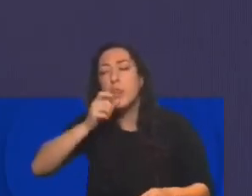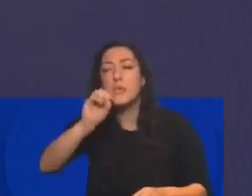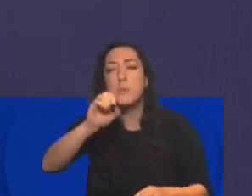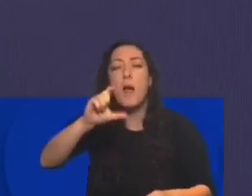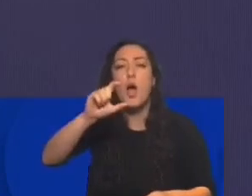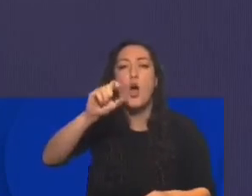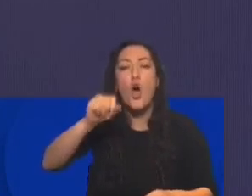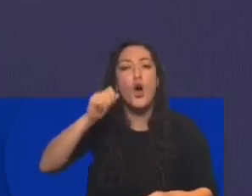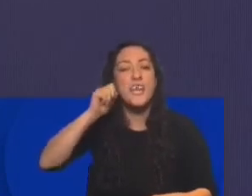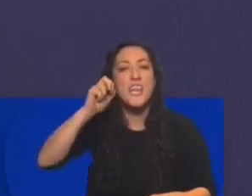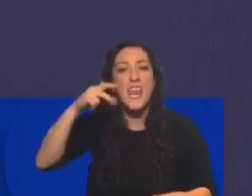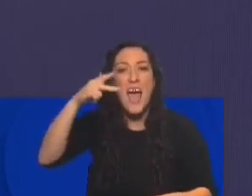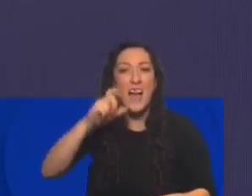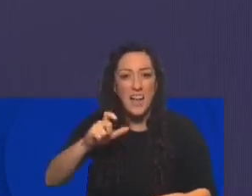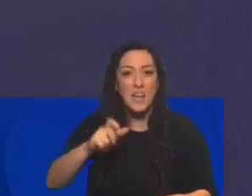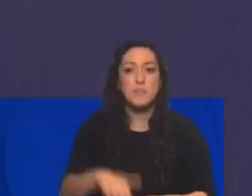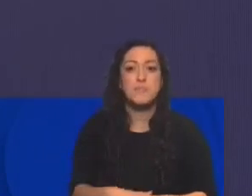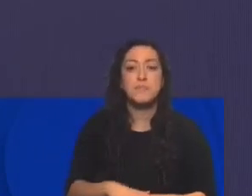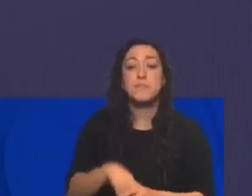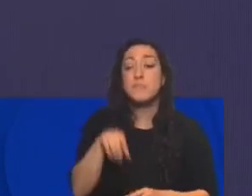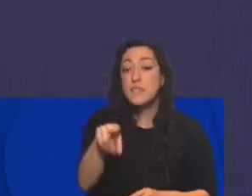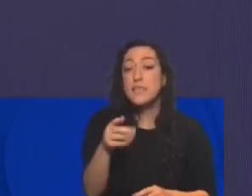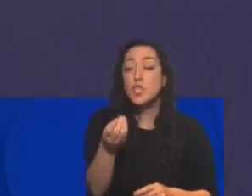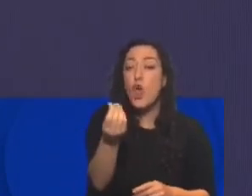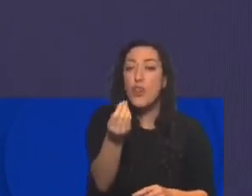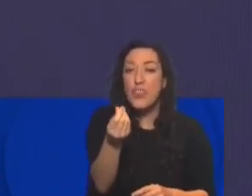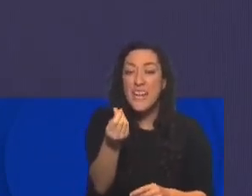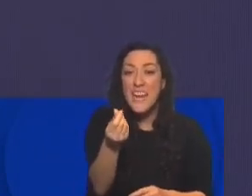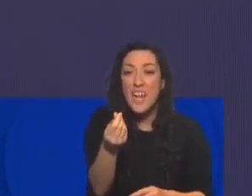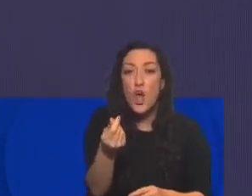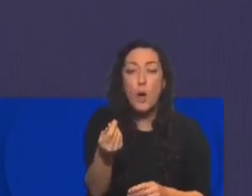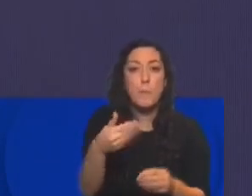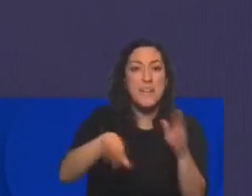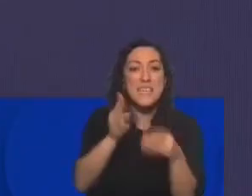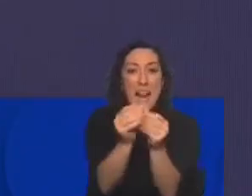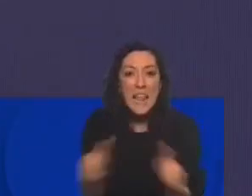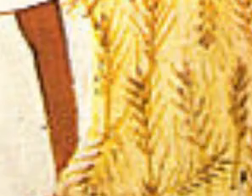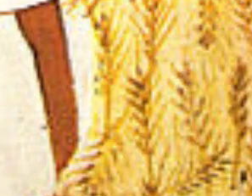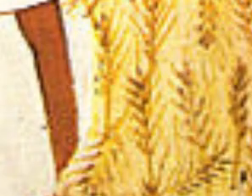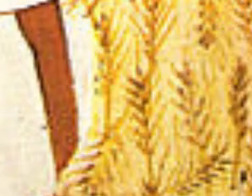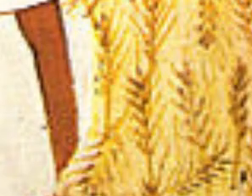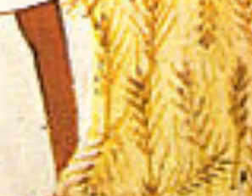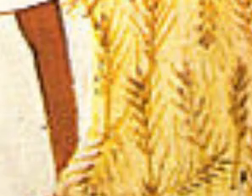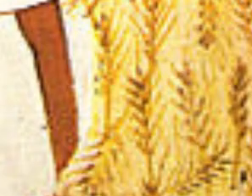So, he said that it was the most liquid definition of money he had ever found in his life.